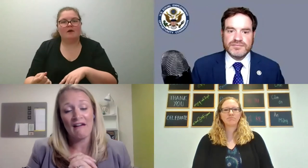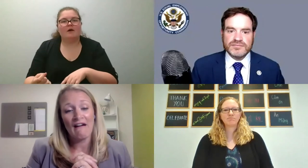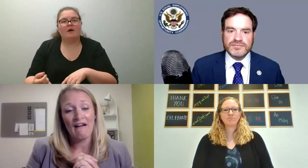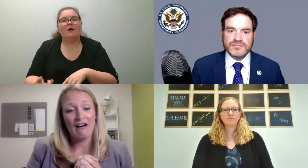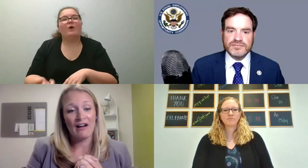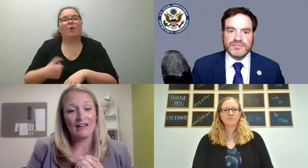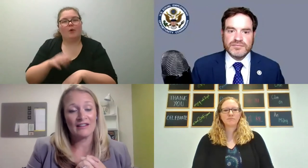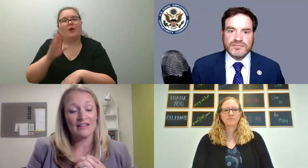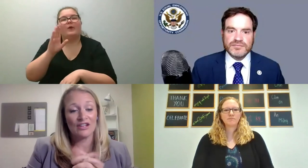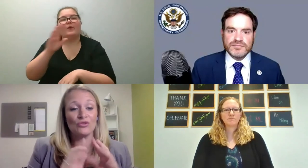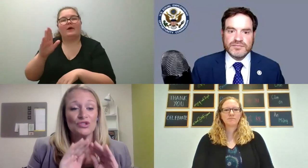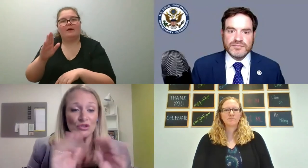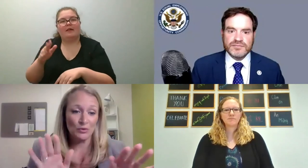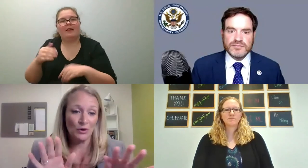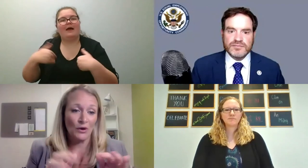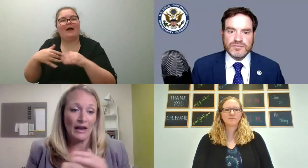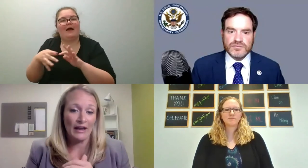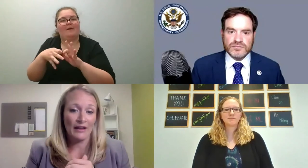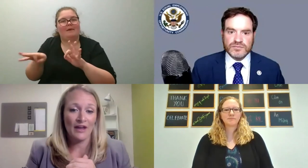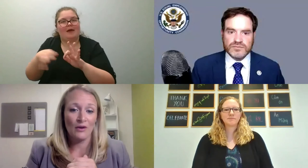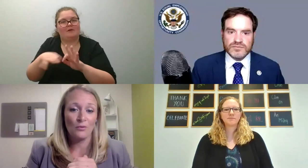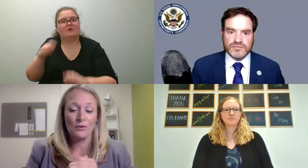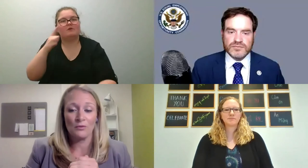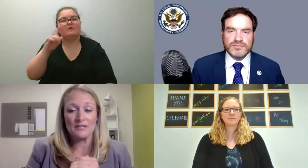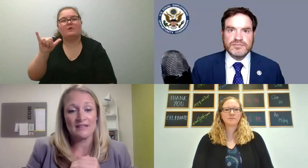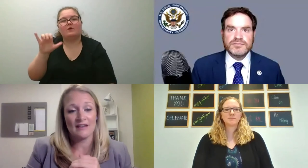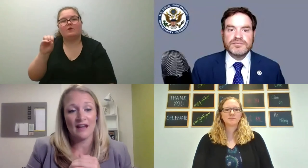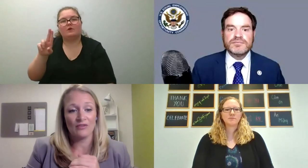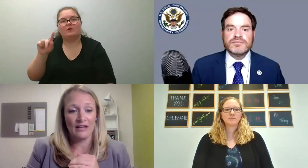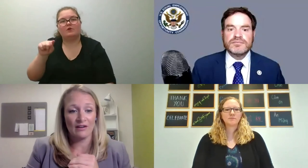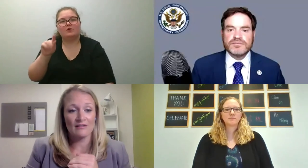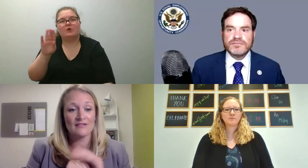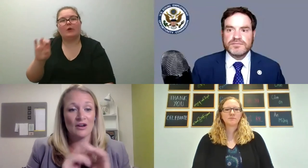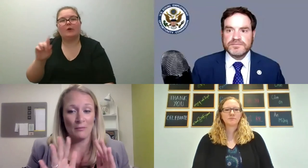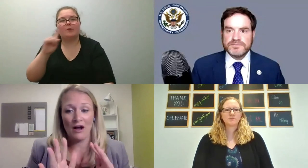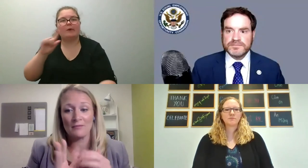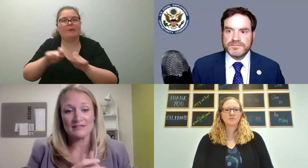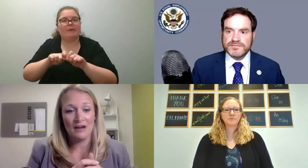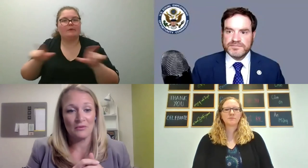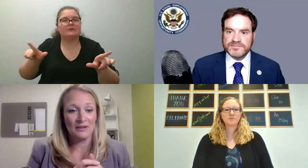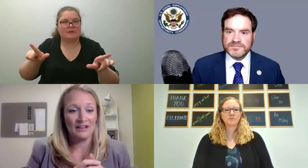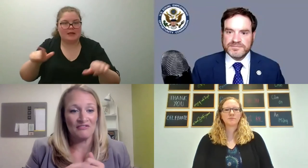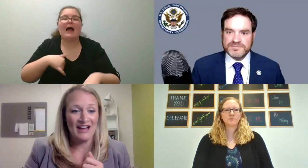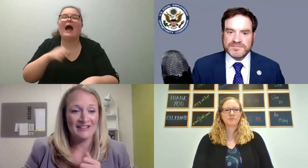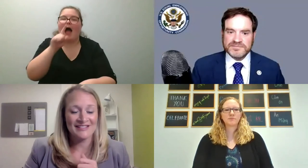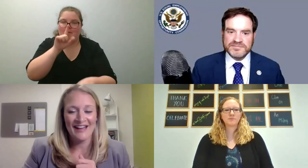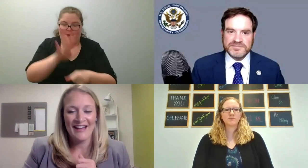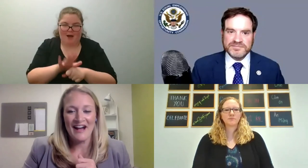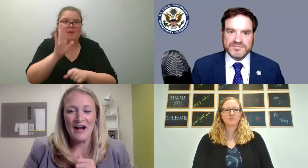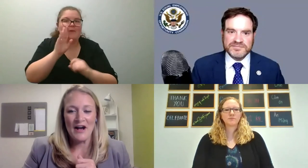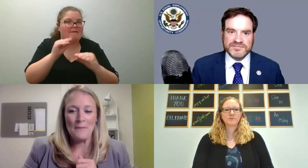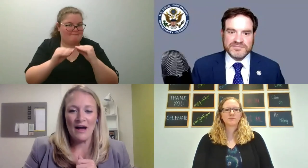on the YouTube recording that we will be sending out later. So I promise that will be in effect.